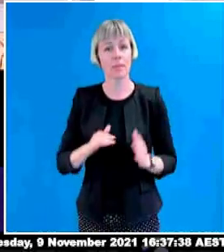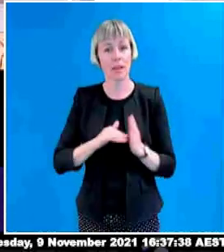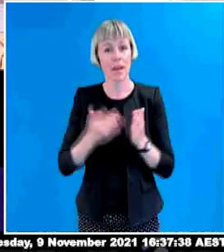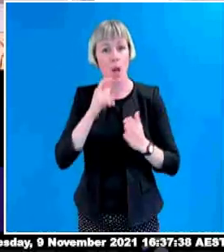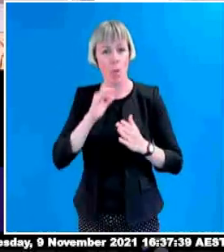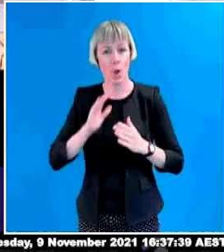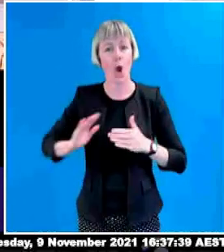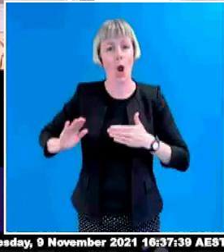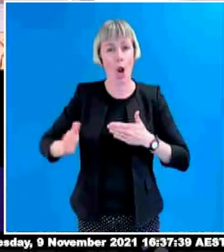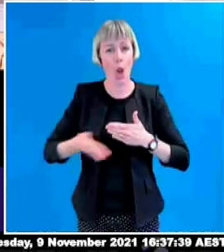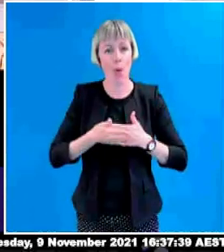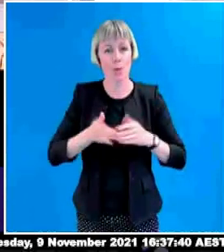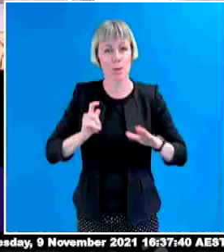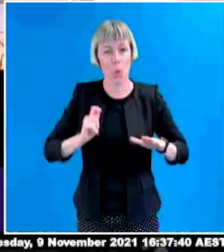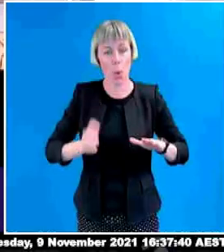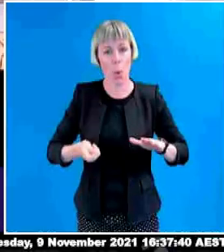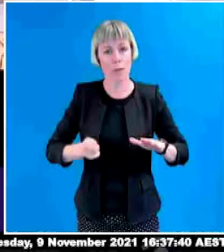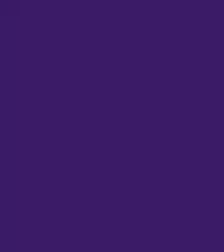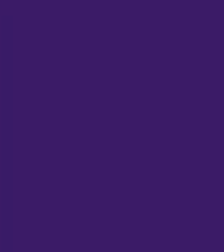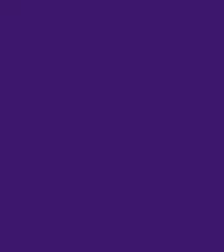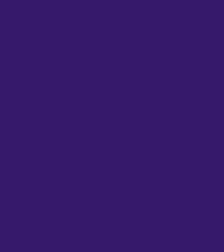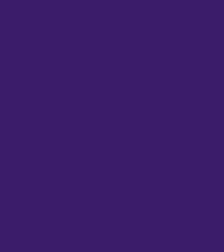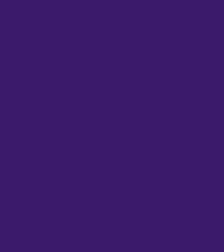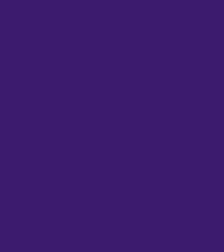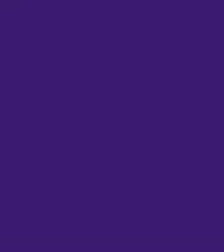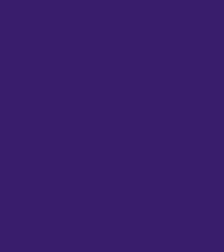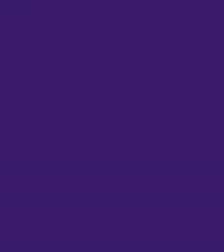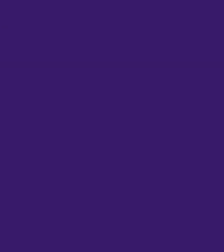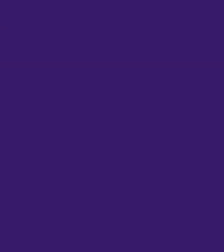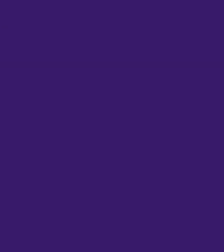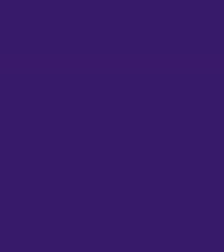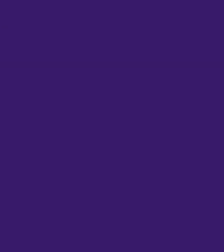We will now adjourn. The Royal Commission is adjourned.